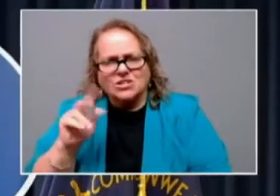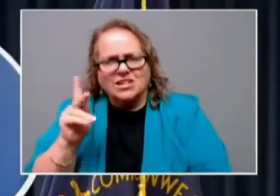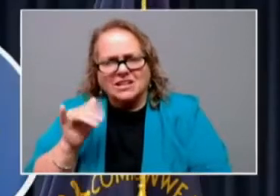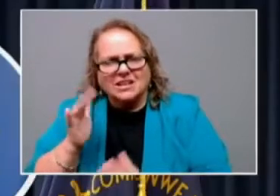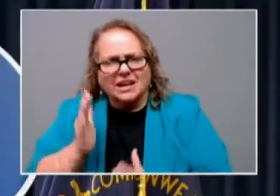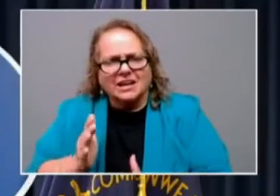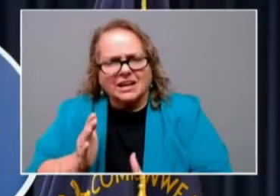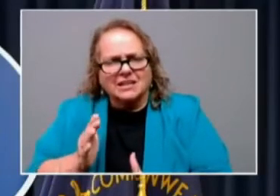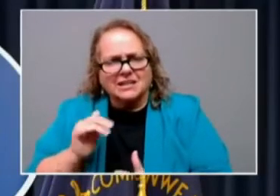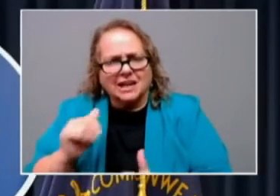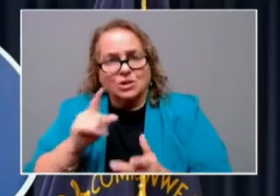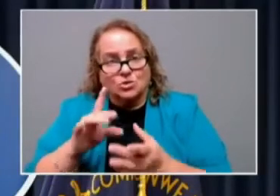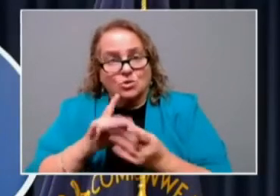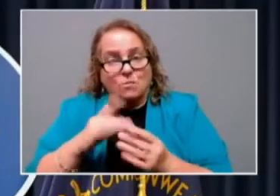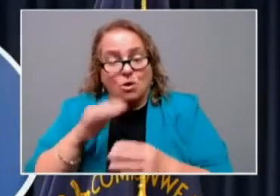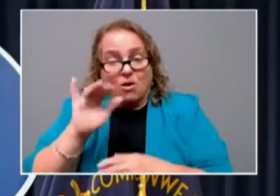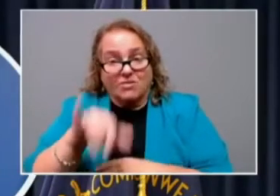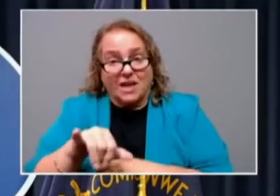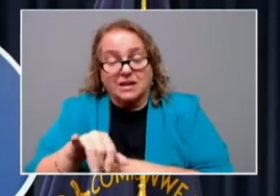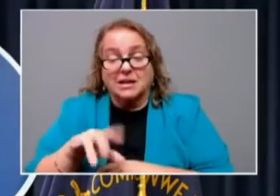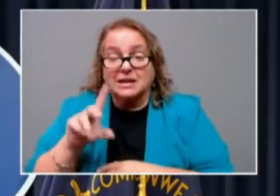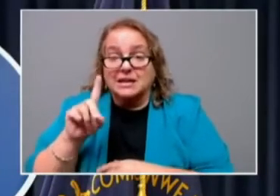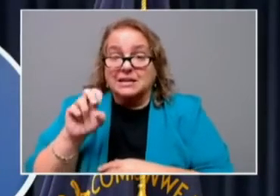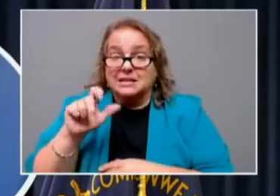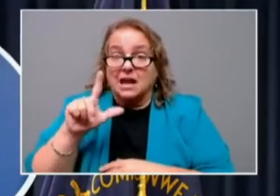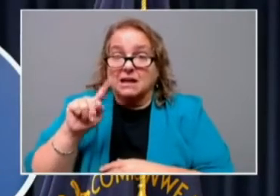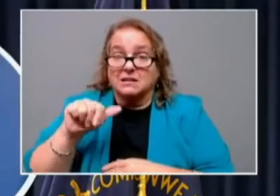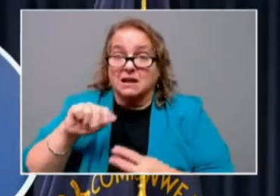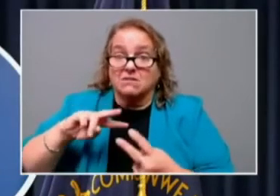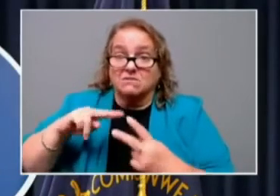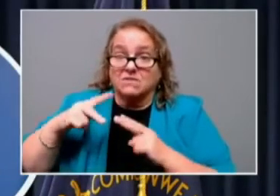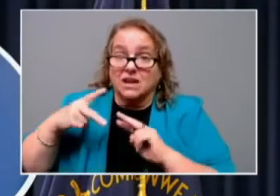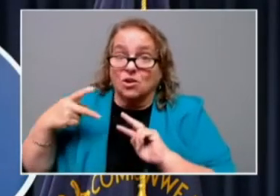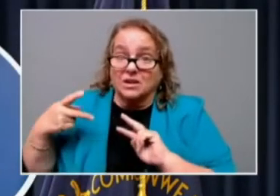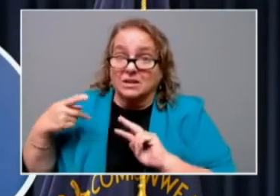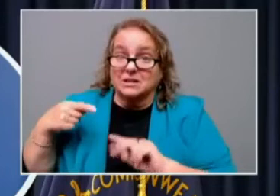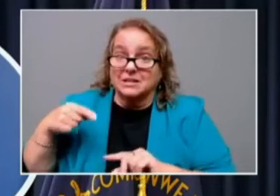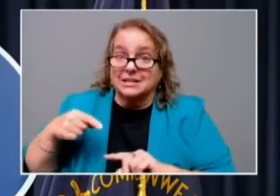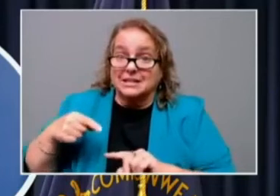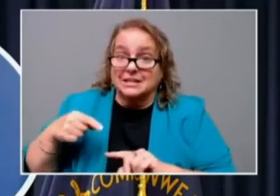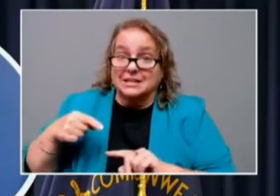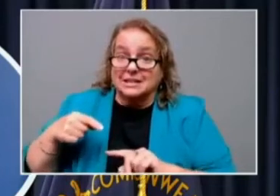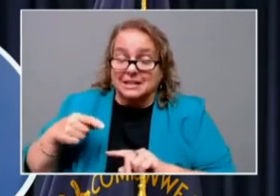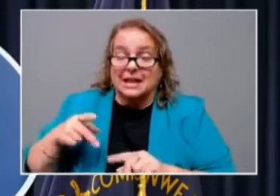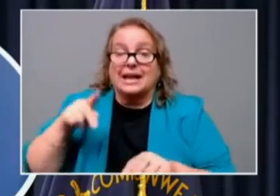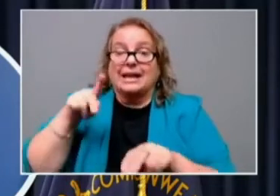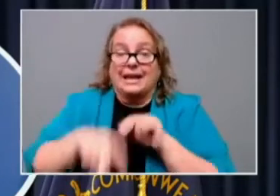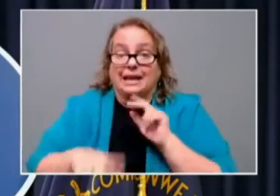The delta variant is killing people with no comorbidities um, at a higher